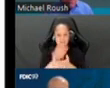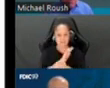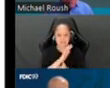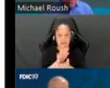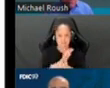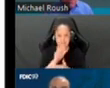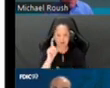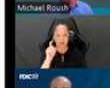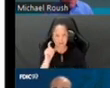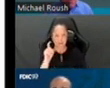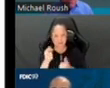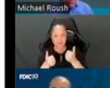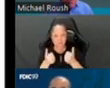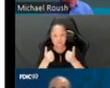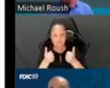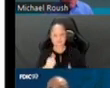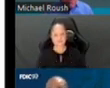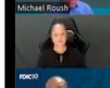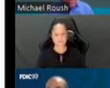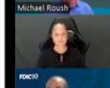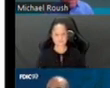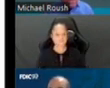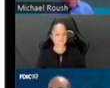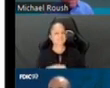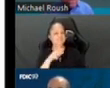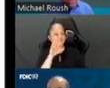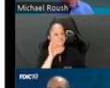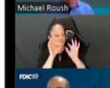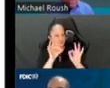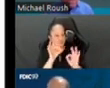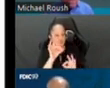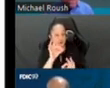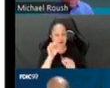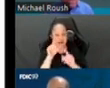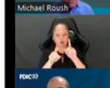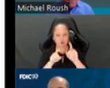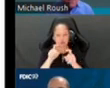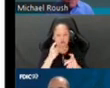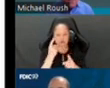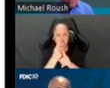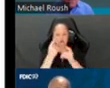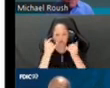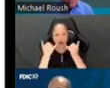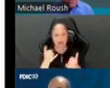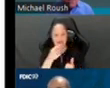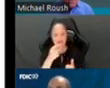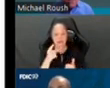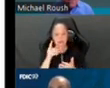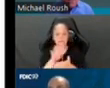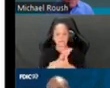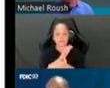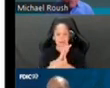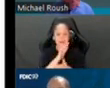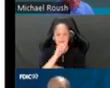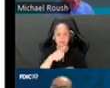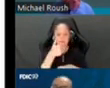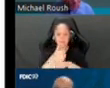Kenneth Worthey >> That's a great question. Right now they are paper or PDF. They are